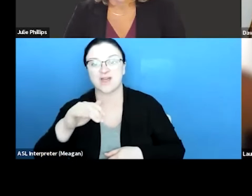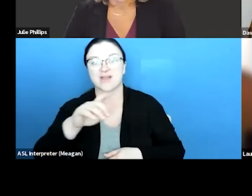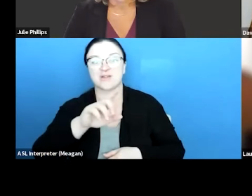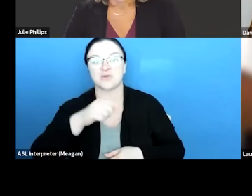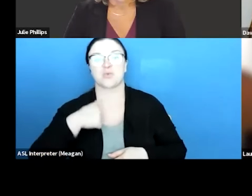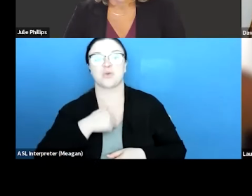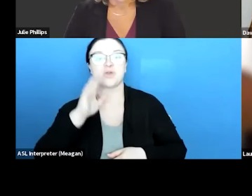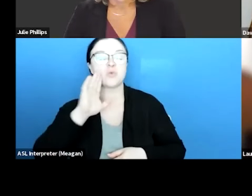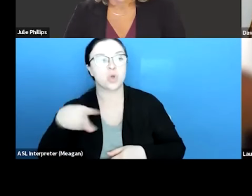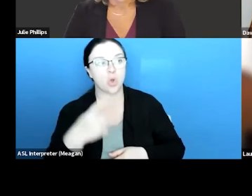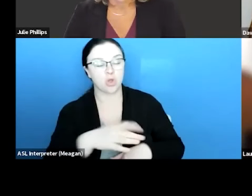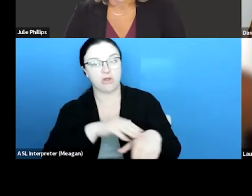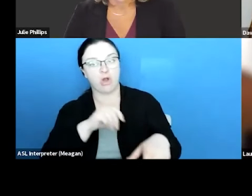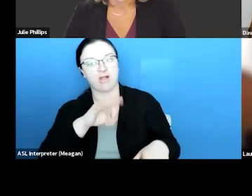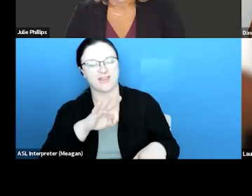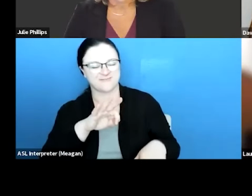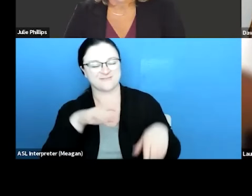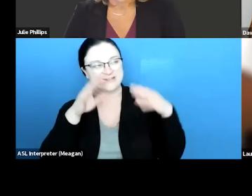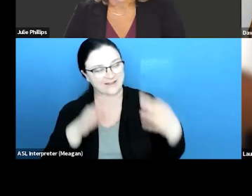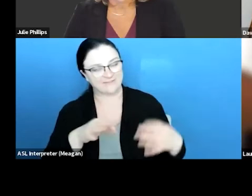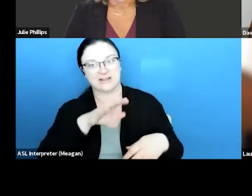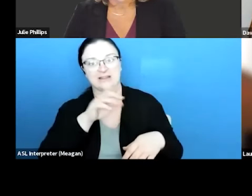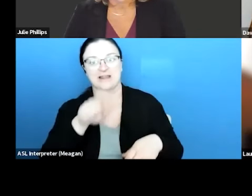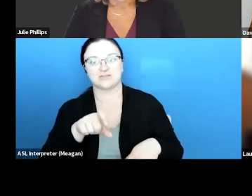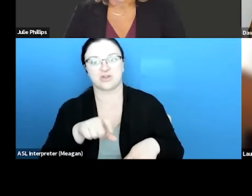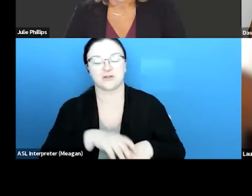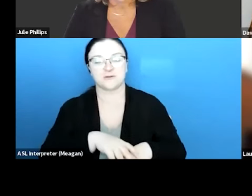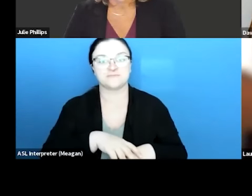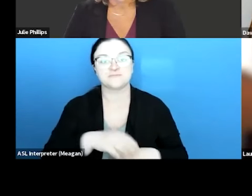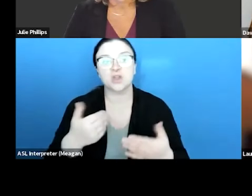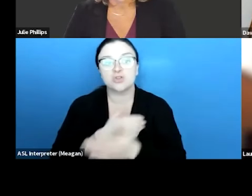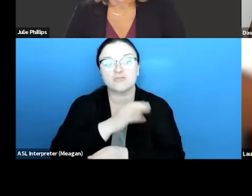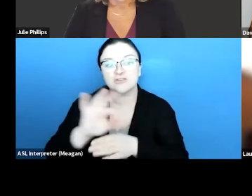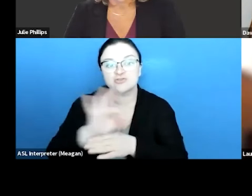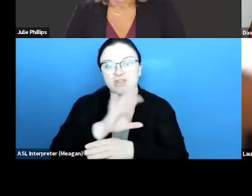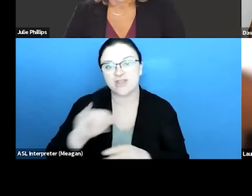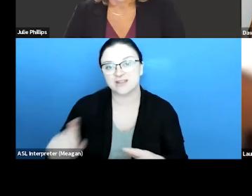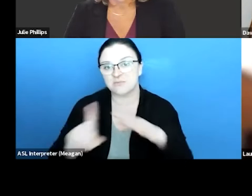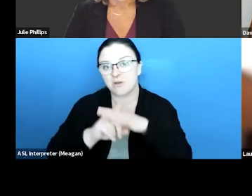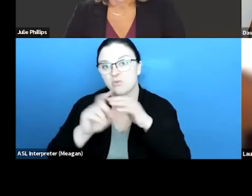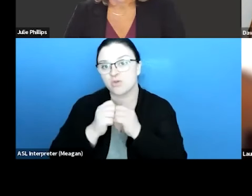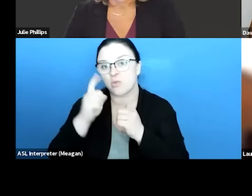when it's absolutely necessary. And then a new feature that's come up with one of our mobile crisis vendors